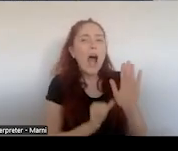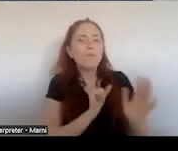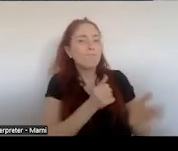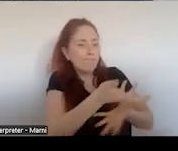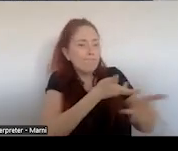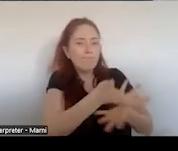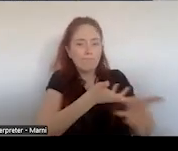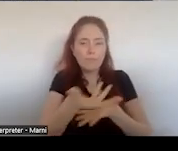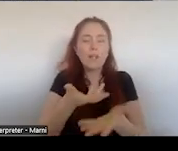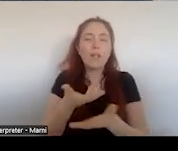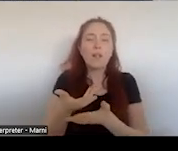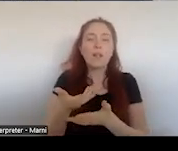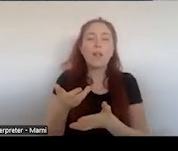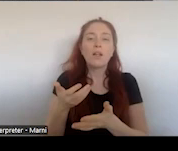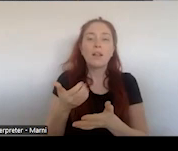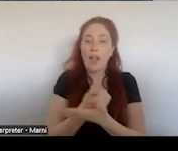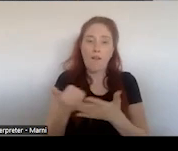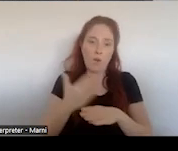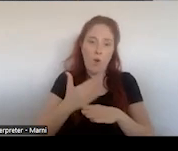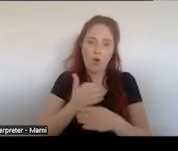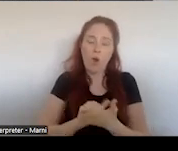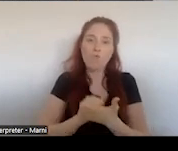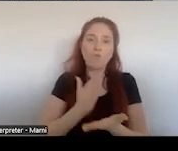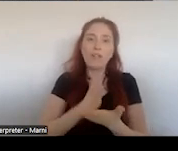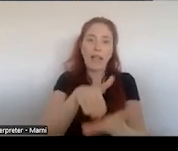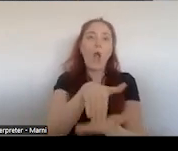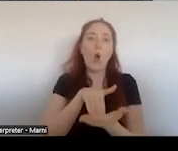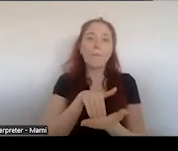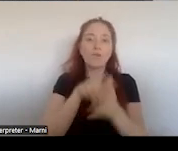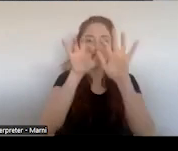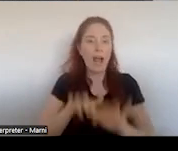the workshops really did shape the plan, and in particular,